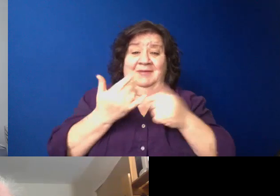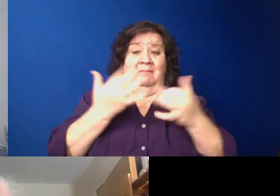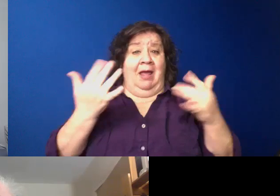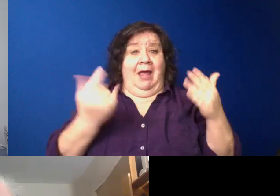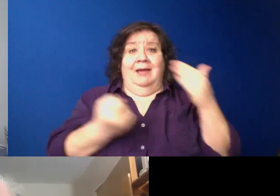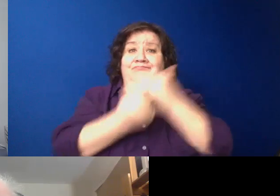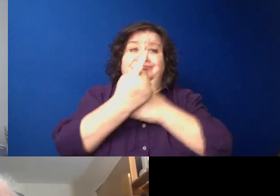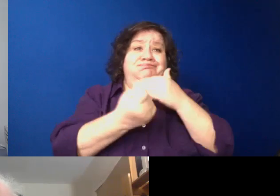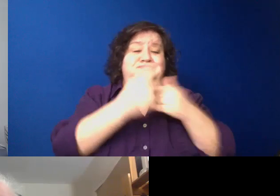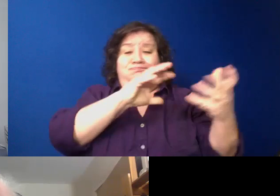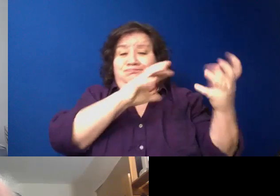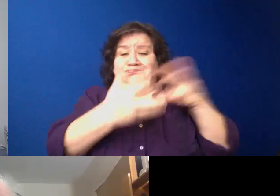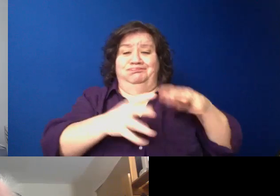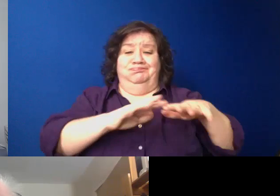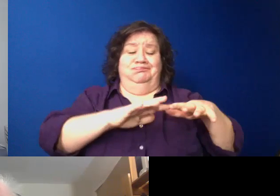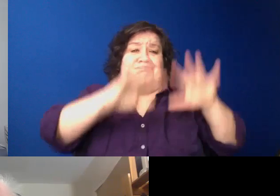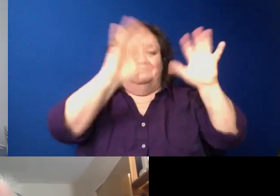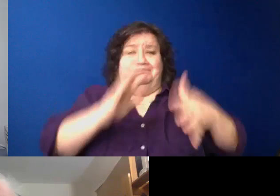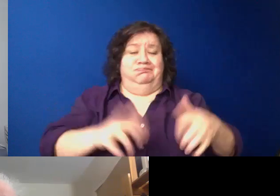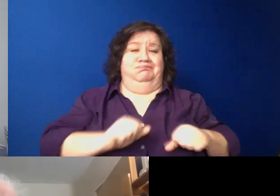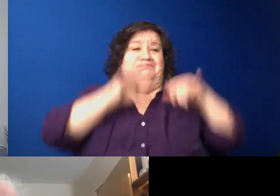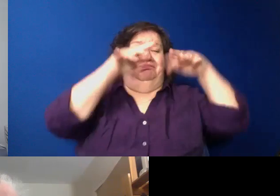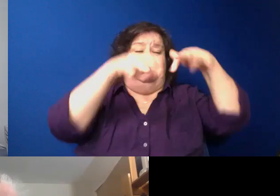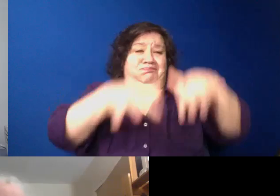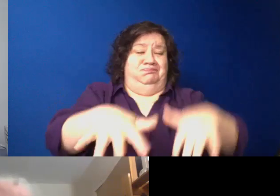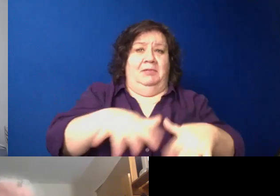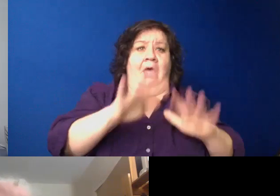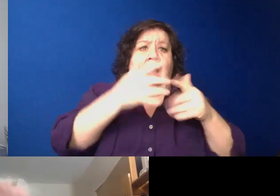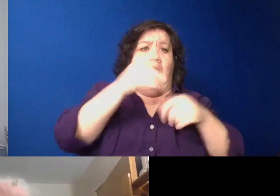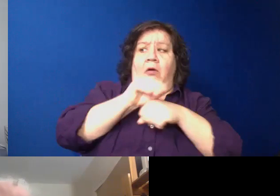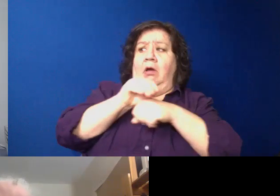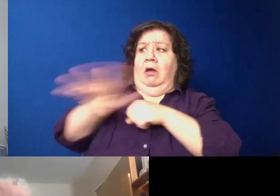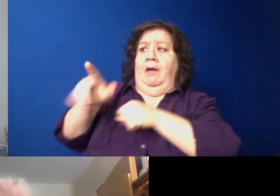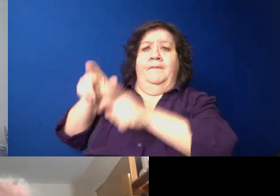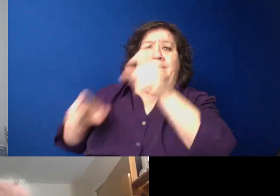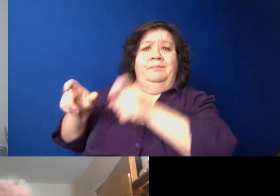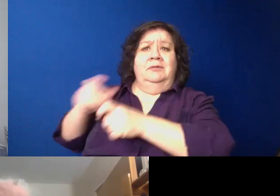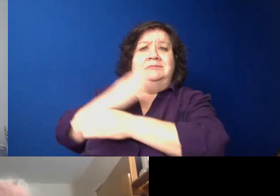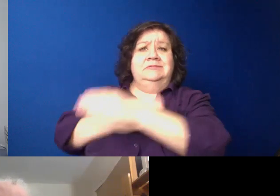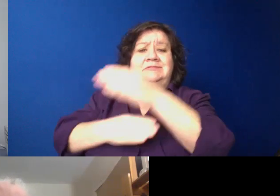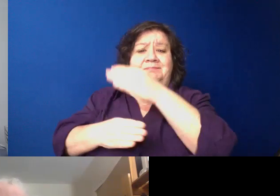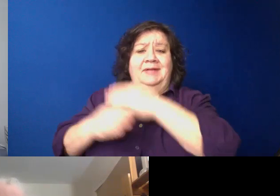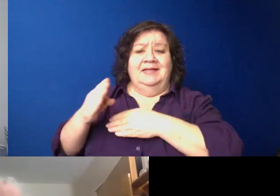um it becomes much greater in terms of its amp its impact and this has kind of been highlighted this